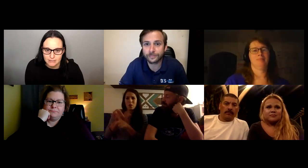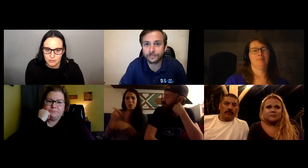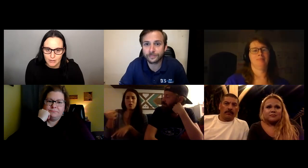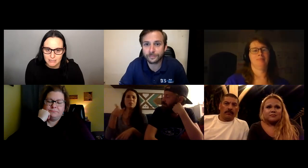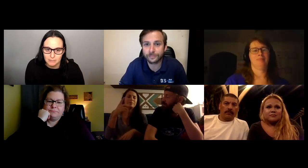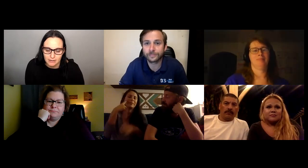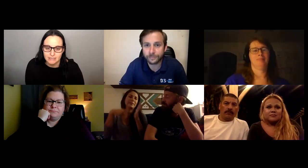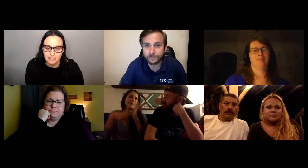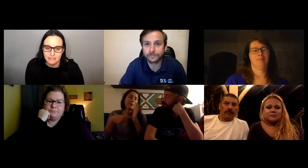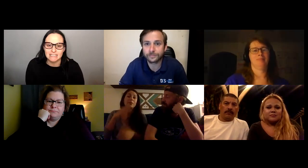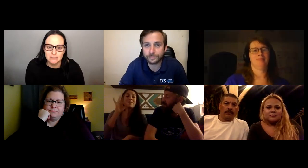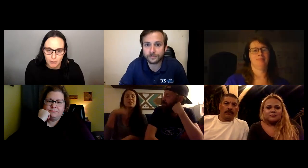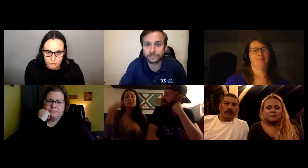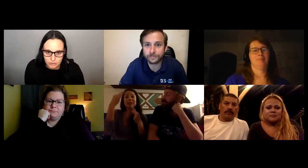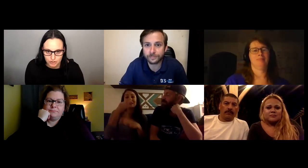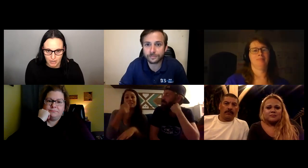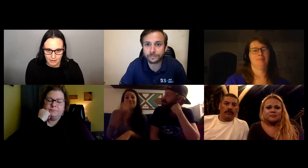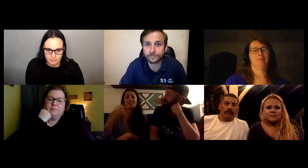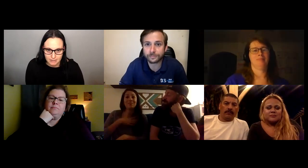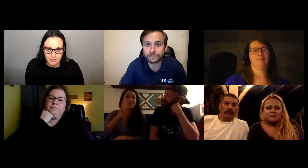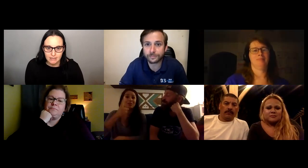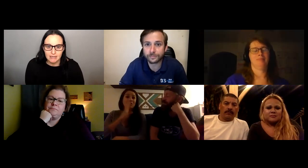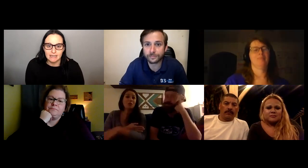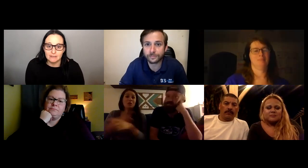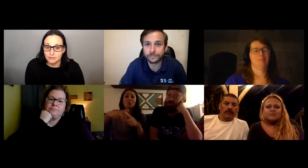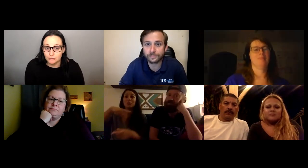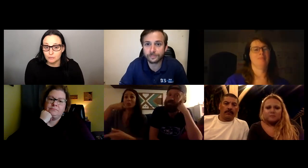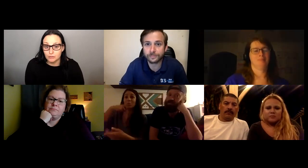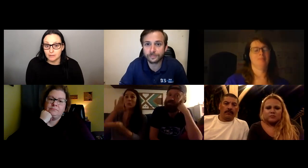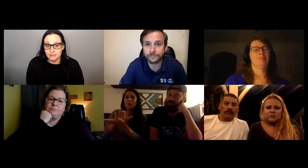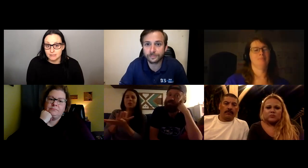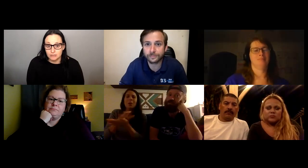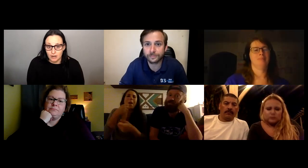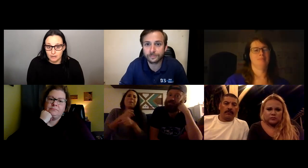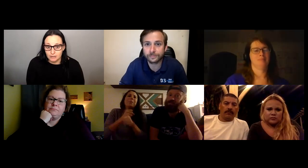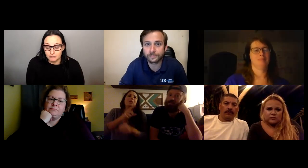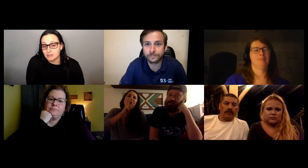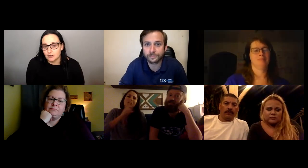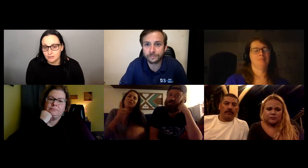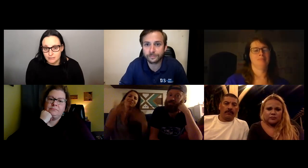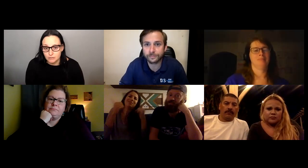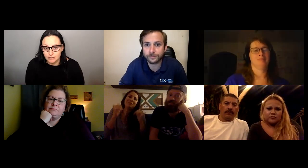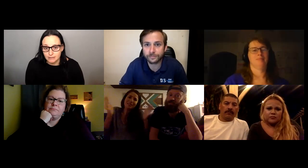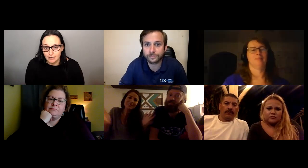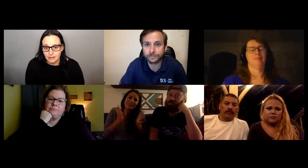you as the parent expose your child if you were to place your daughter my